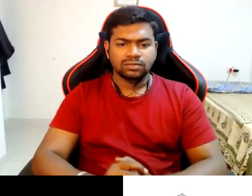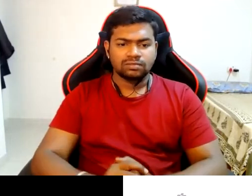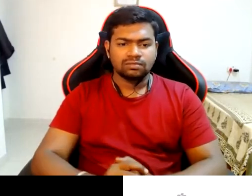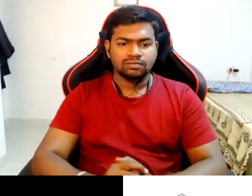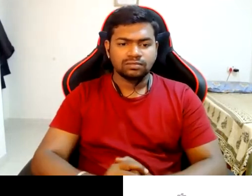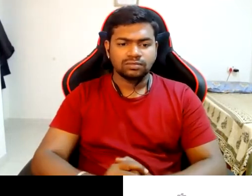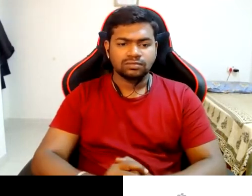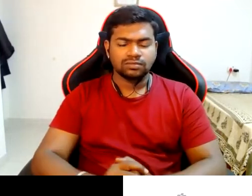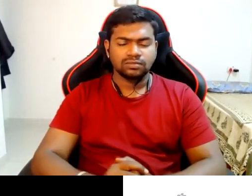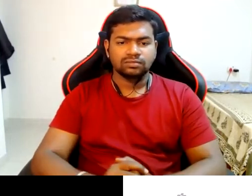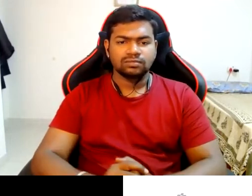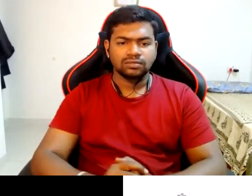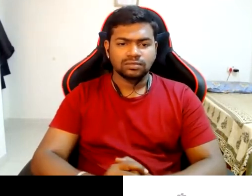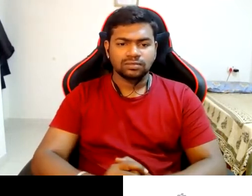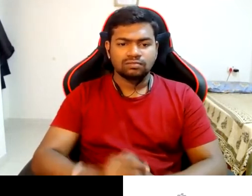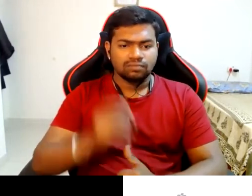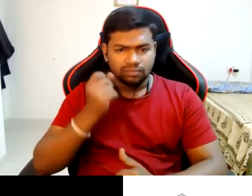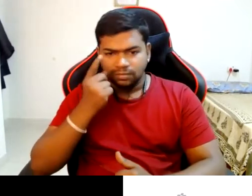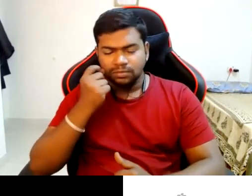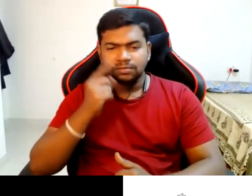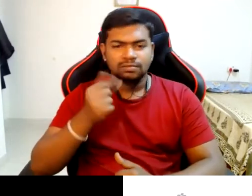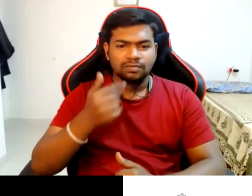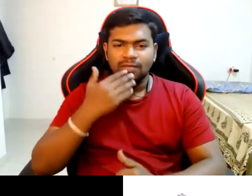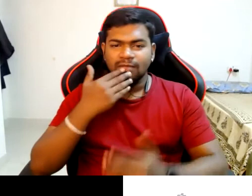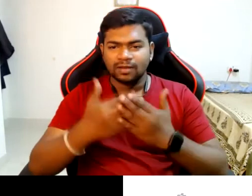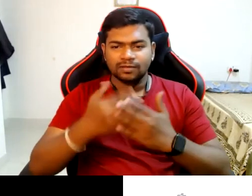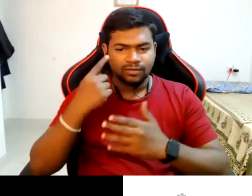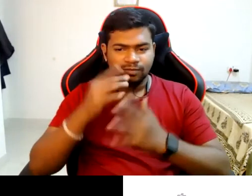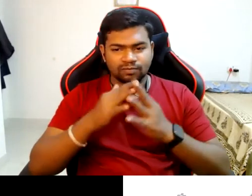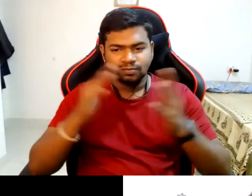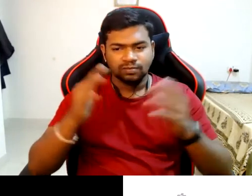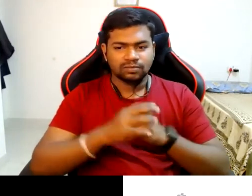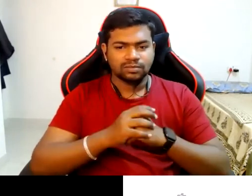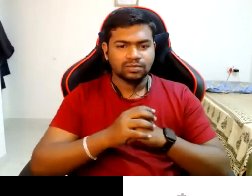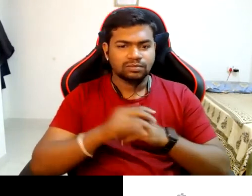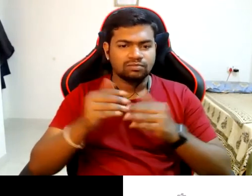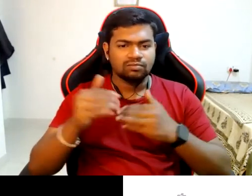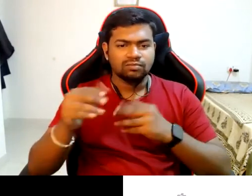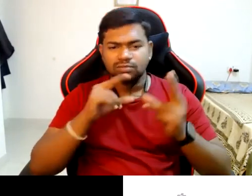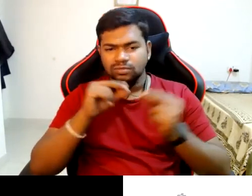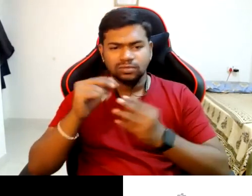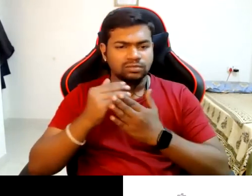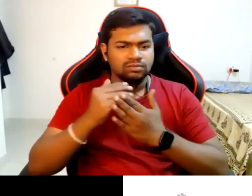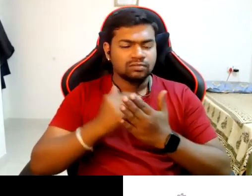Got it got it. Thanks so much for that. Let's talk about again the Employment Opportunity.